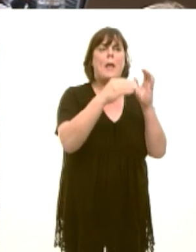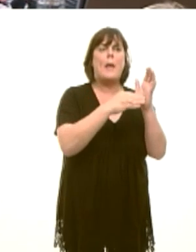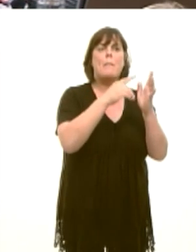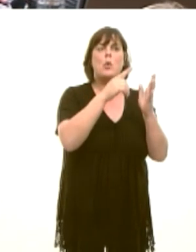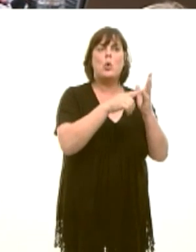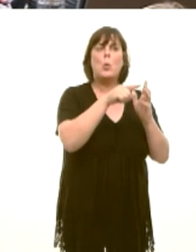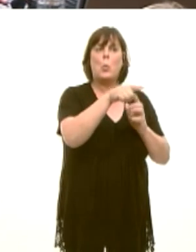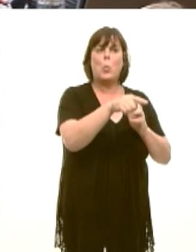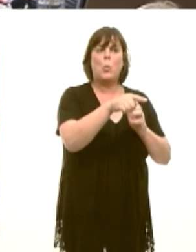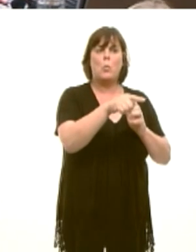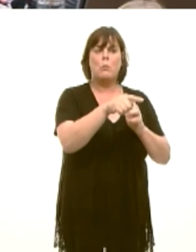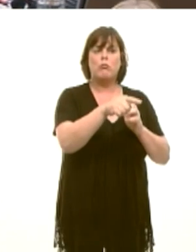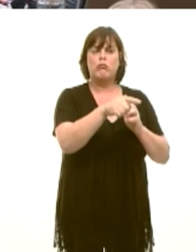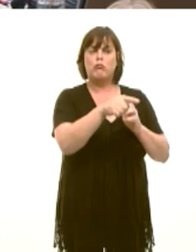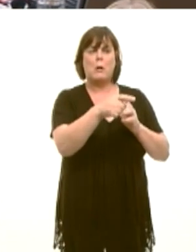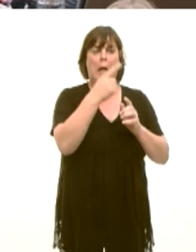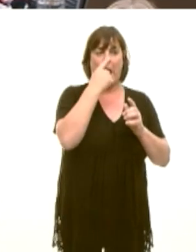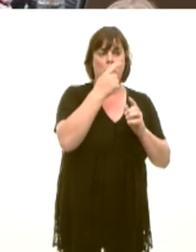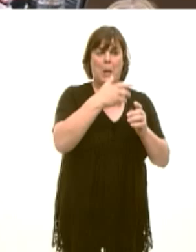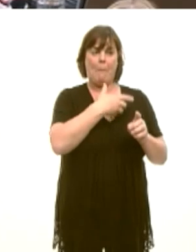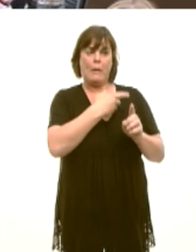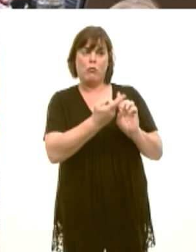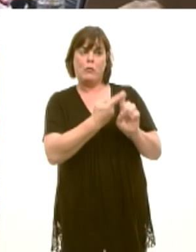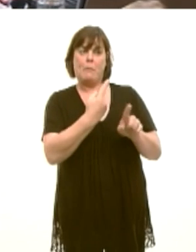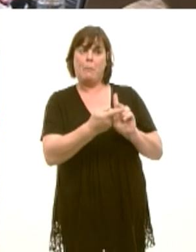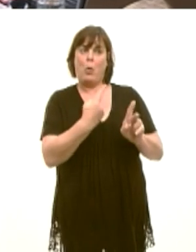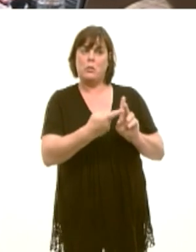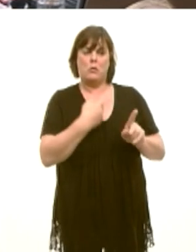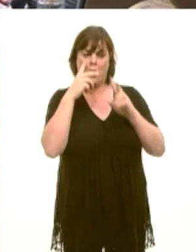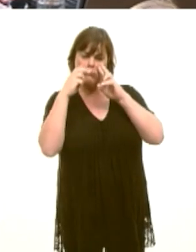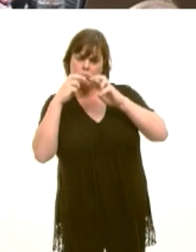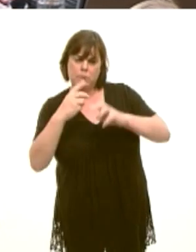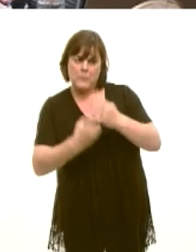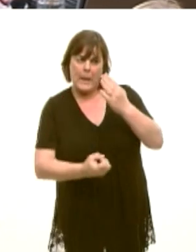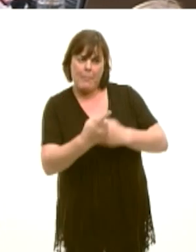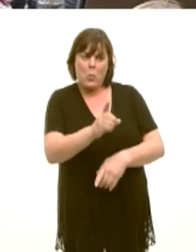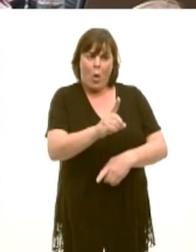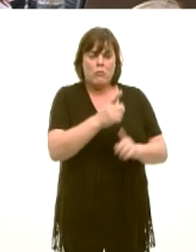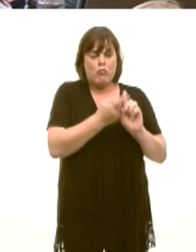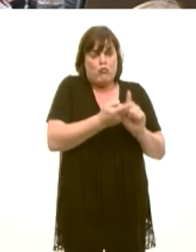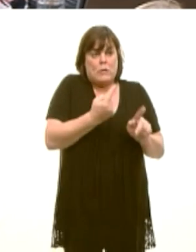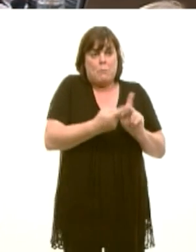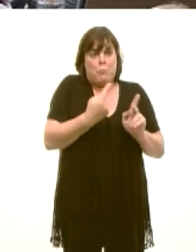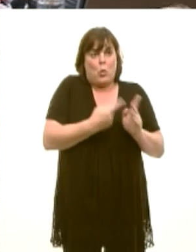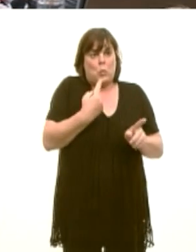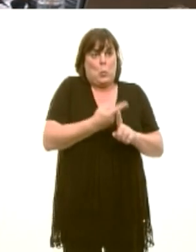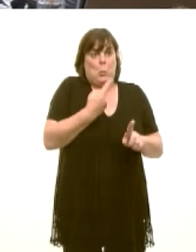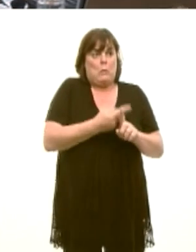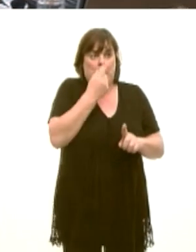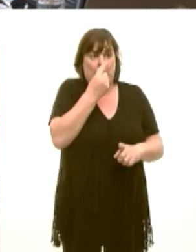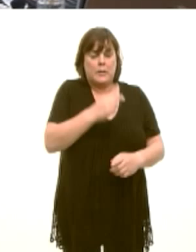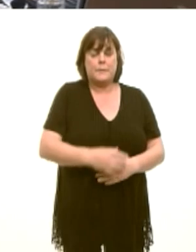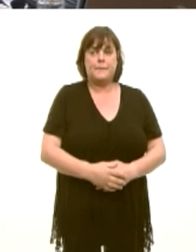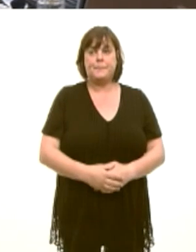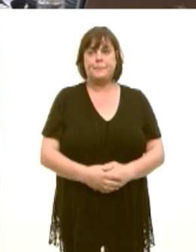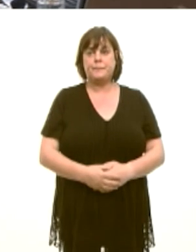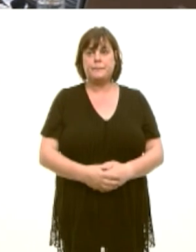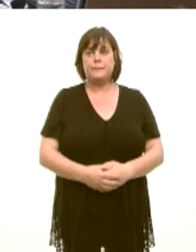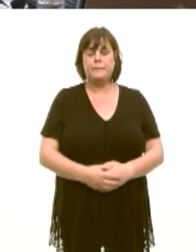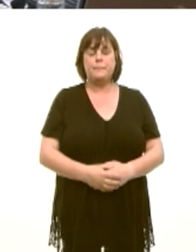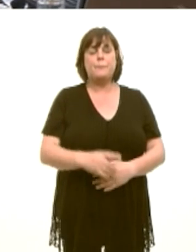to deal with complaints quickly and in a timely manner. Part of the issue is, of course, that,